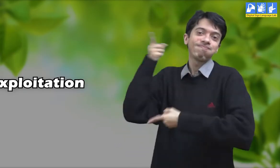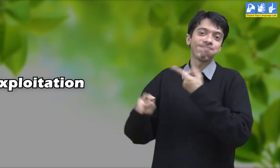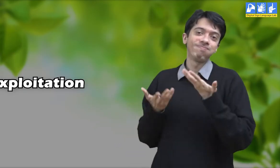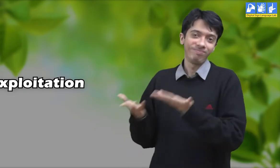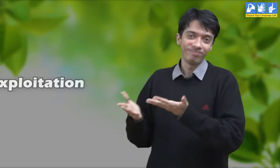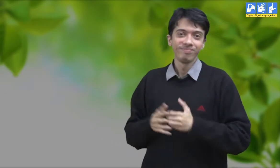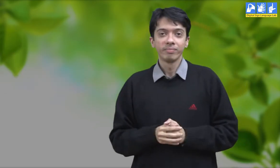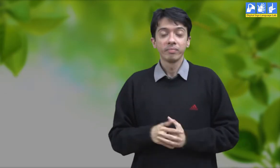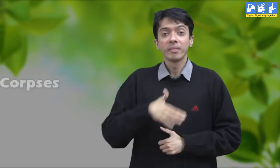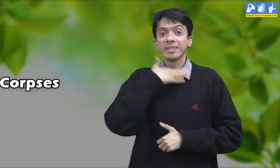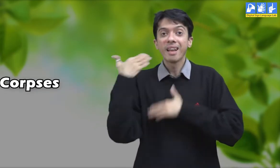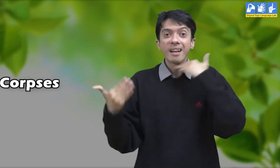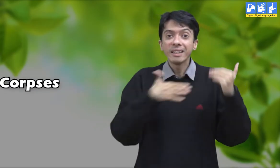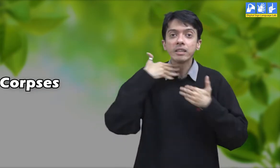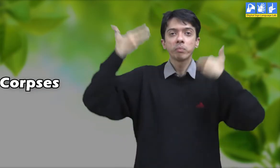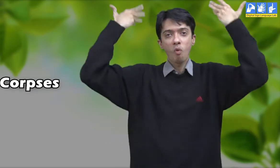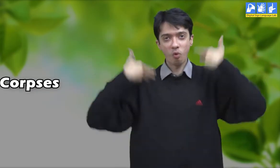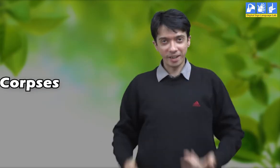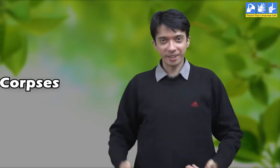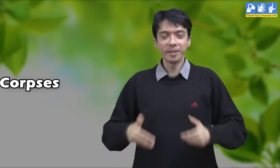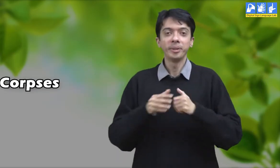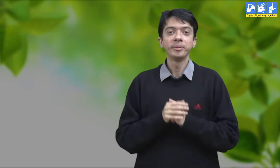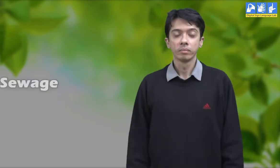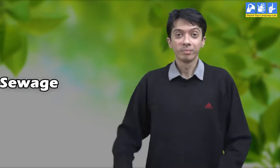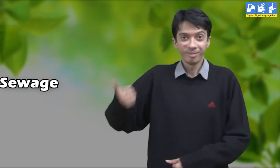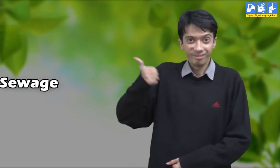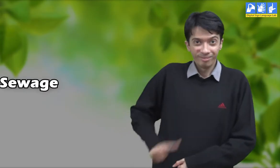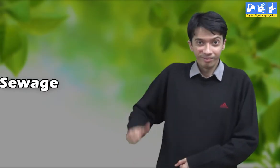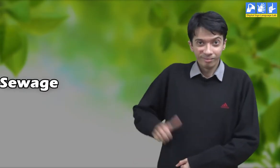This is called exploitation of natural environment. Corpses